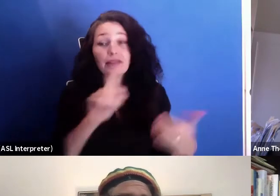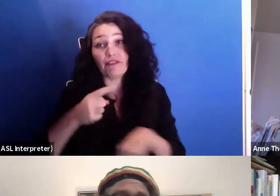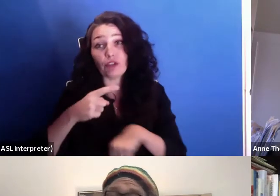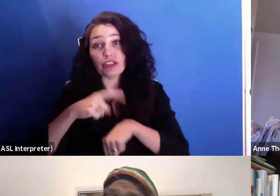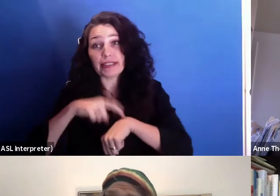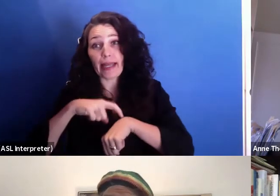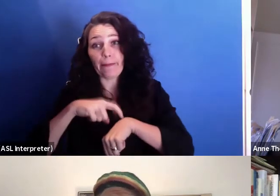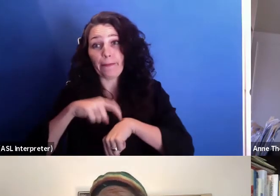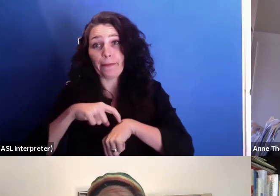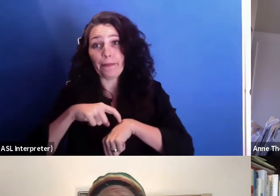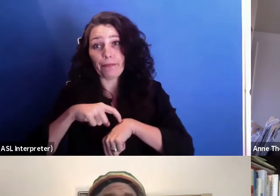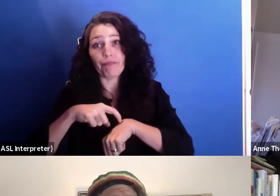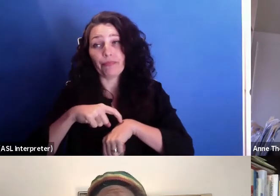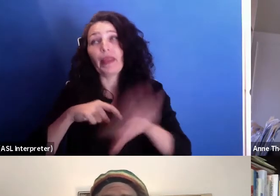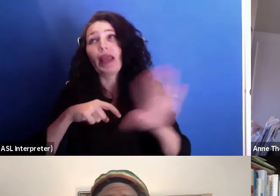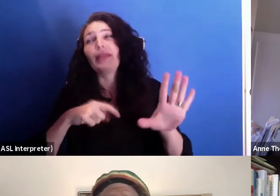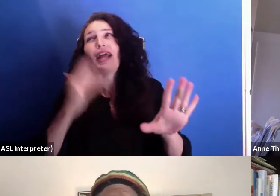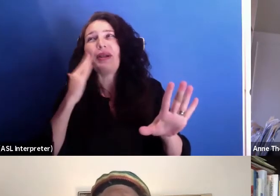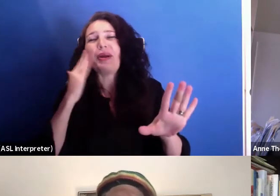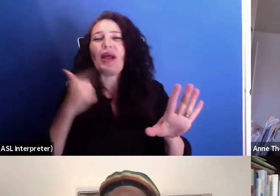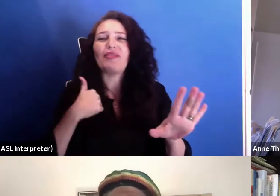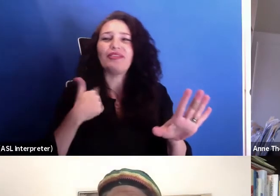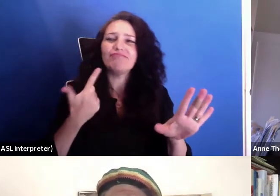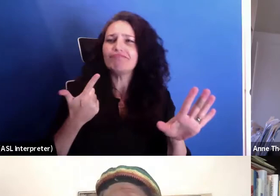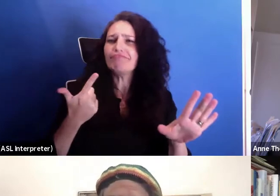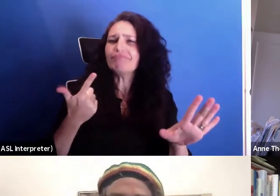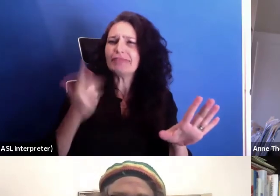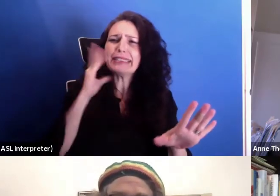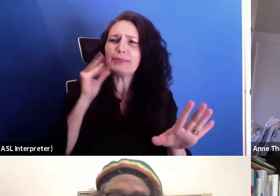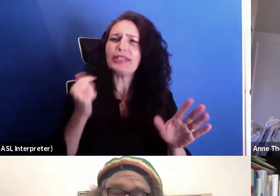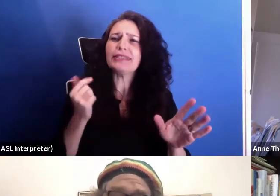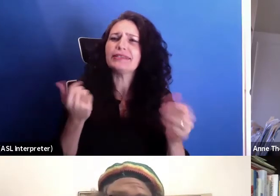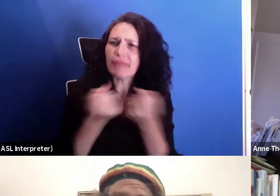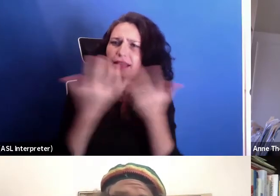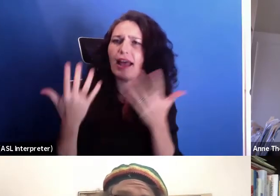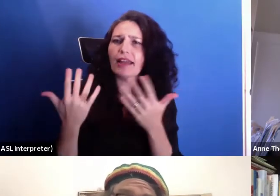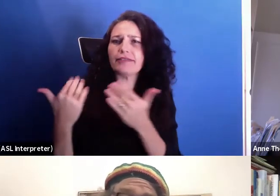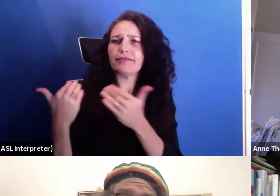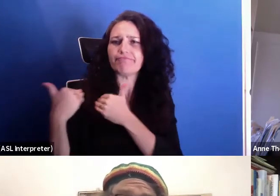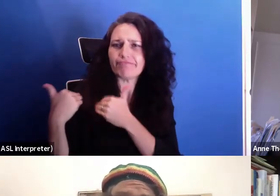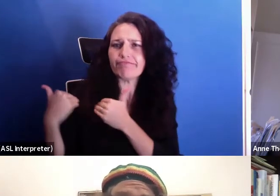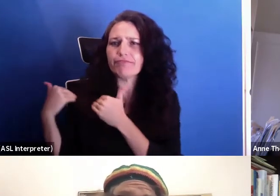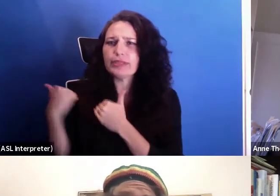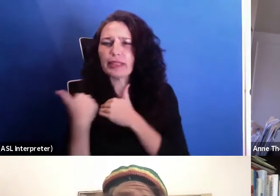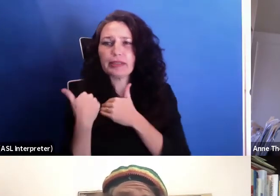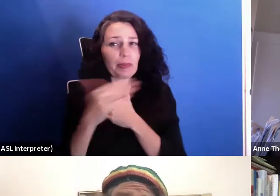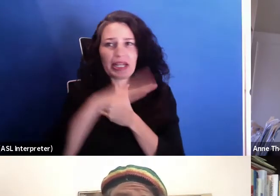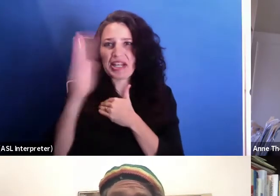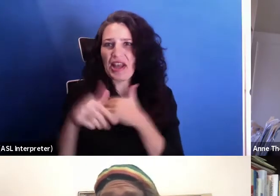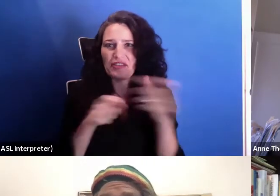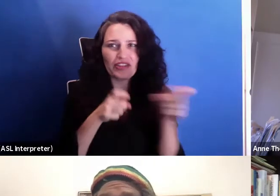I've been in many seats in my life, but I've never been in the director's seat before, nor as a really a producer.